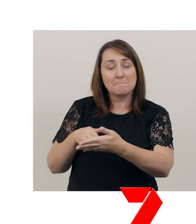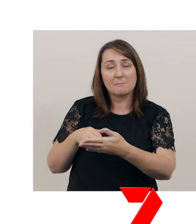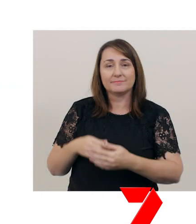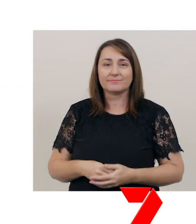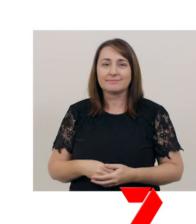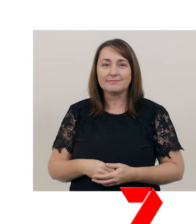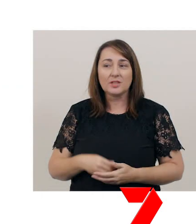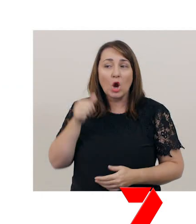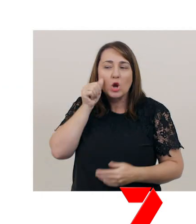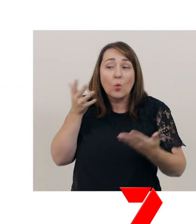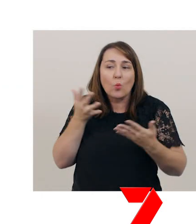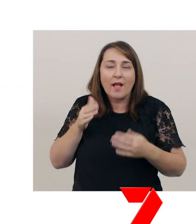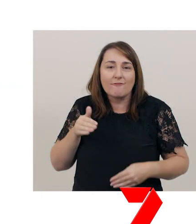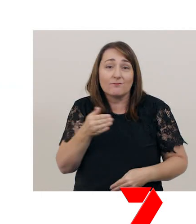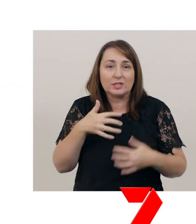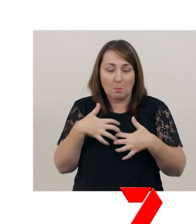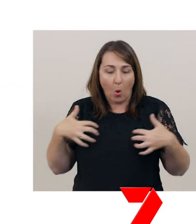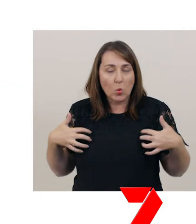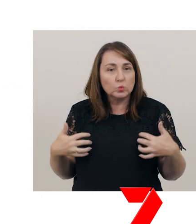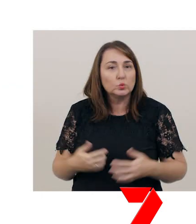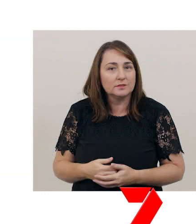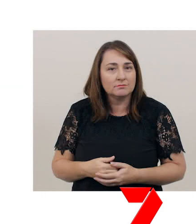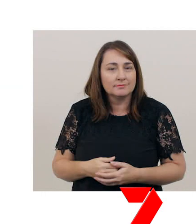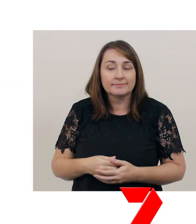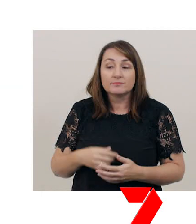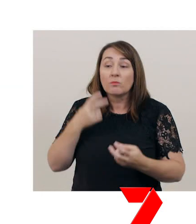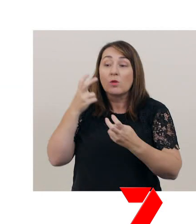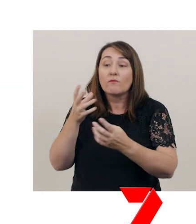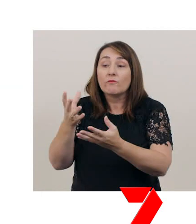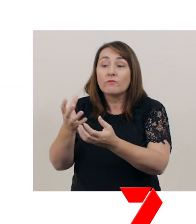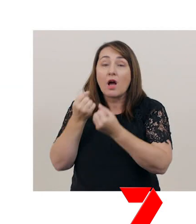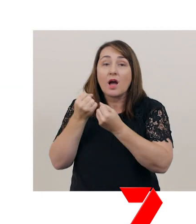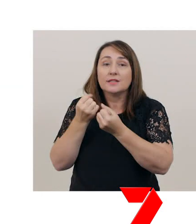"I know where the fish bones are. Go and find them, and keep them safe."